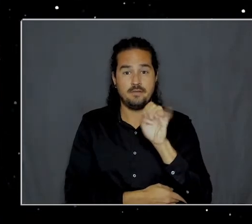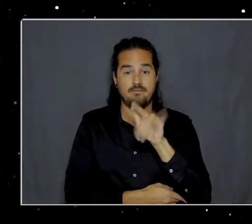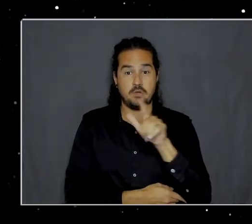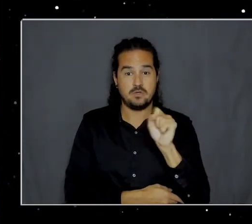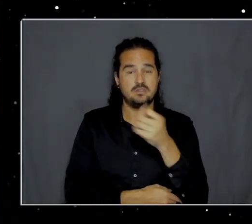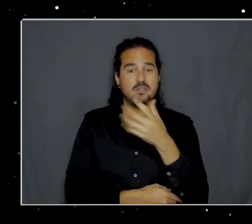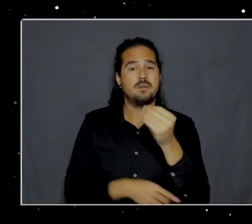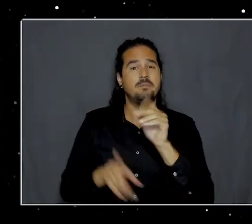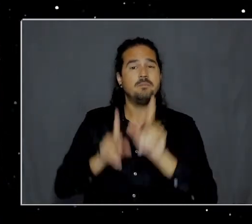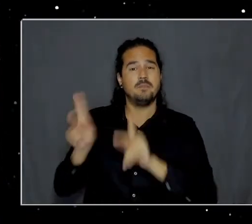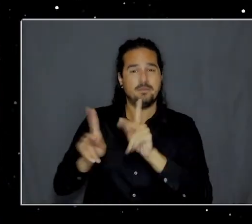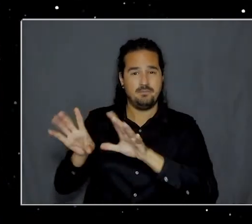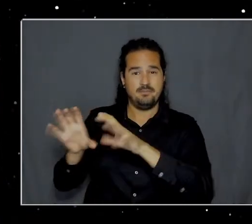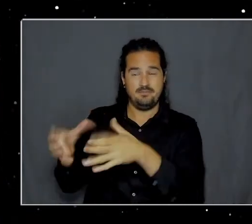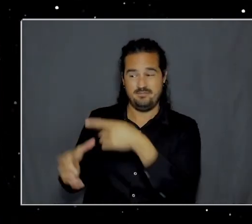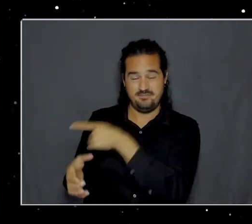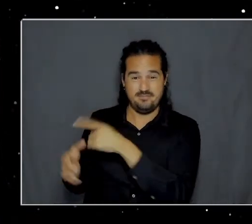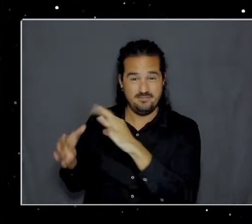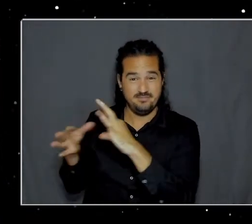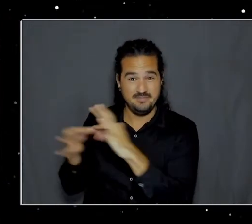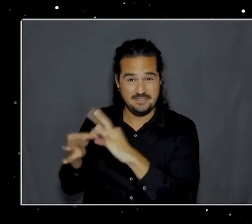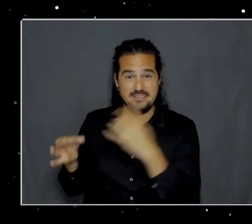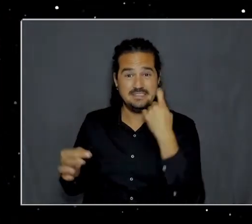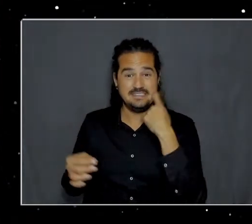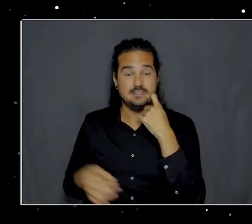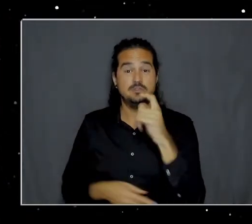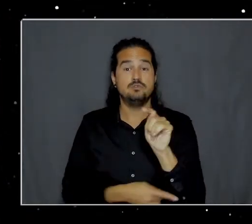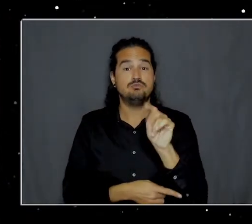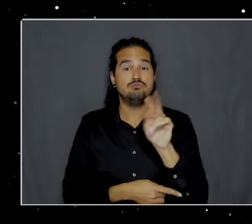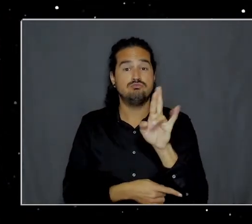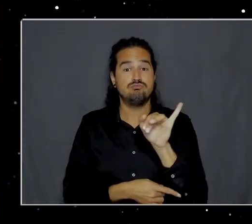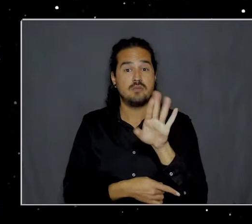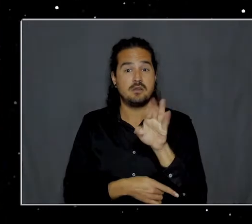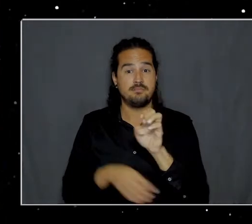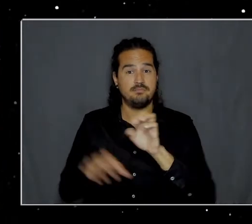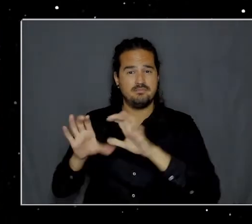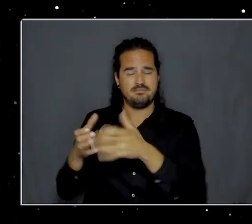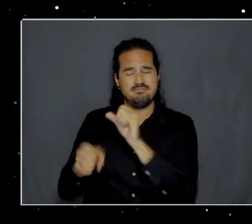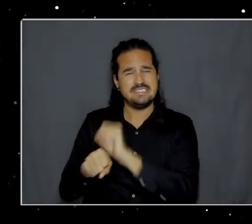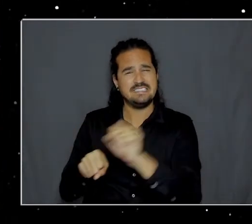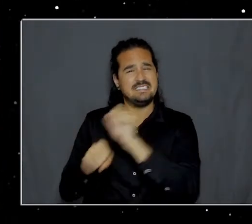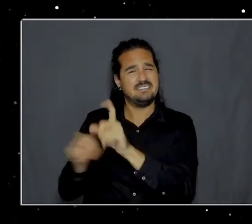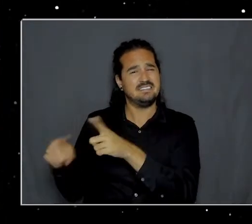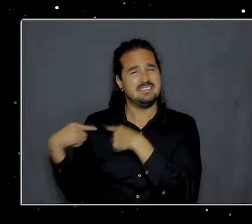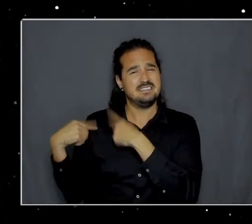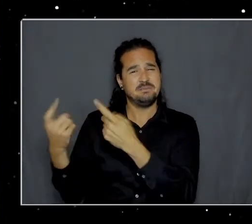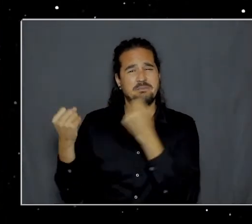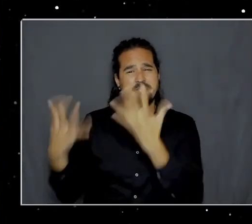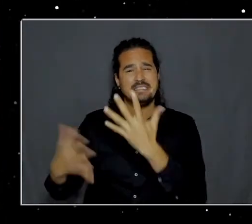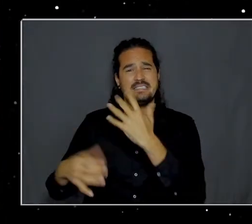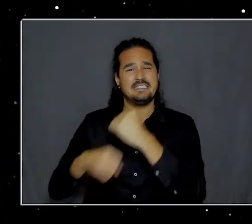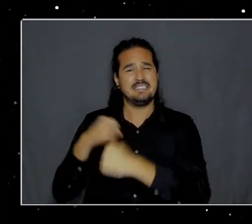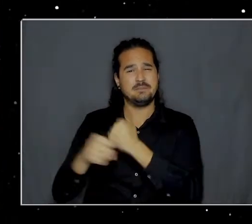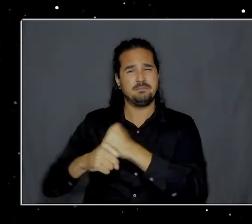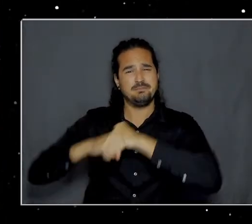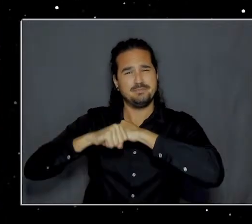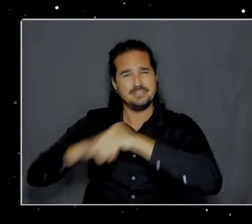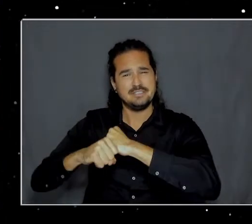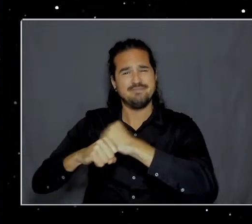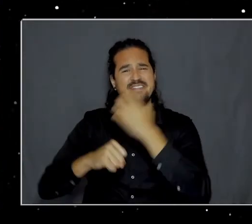AS THE CHAIRMAN MENTIONED, THE TRIBE HAS SPENT DECADES ATTEMPTING TO PROTECT AND